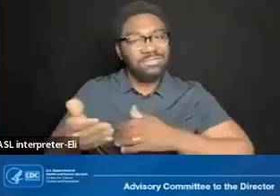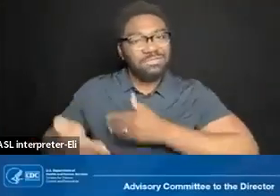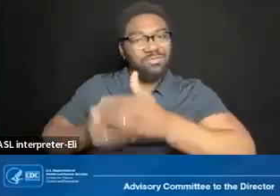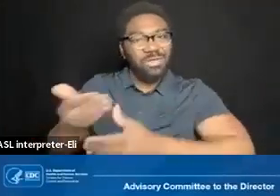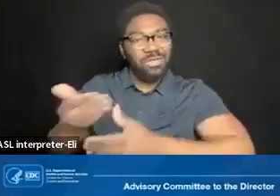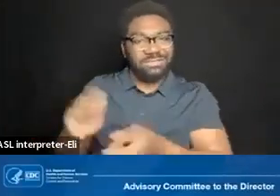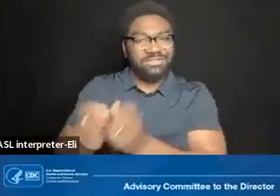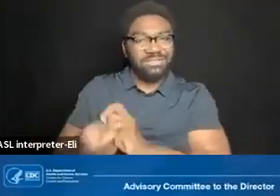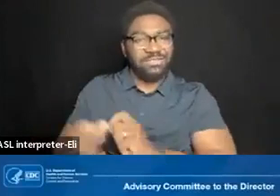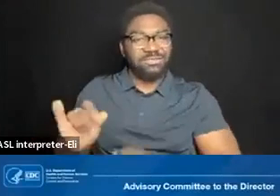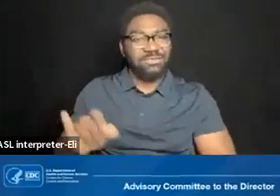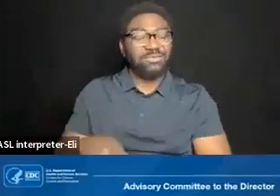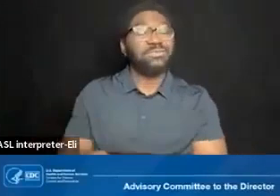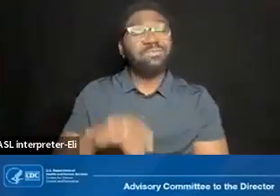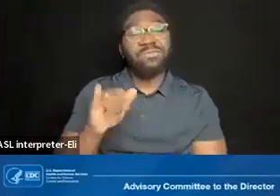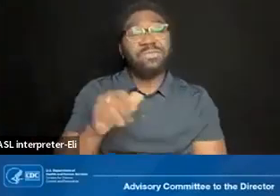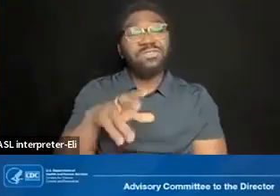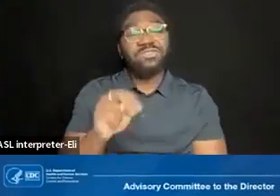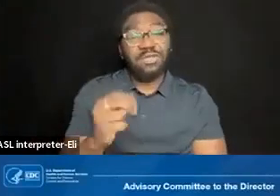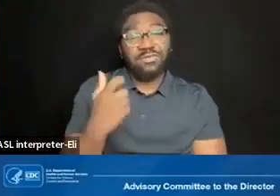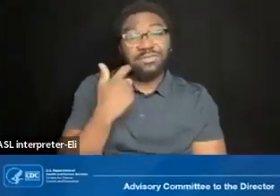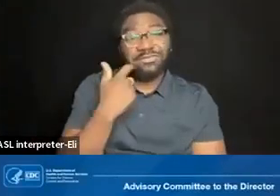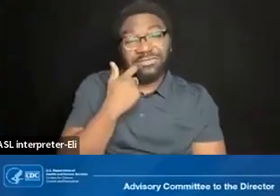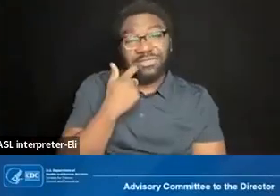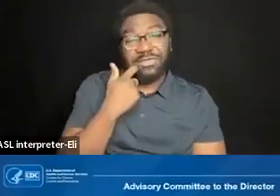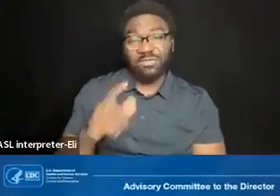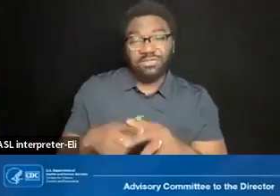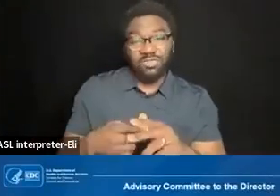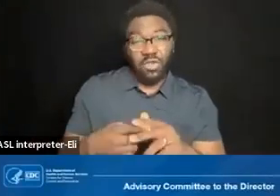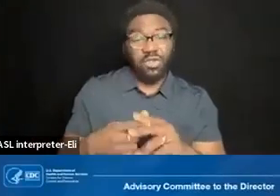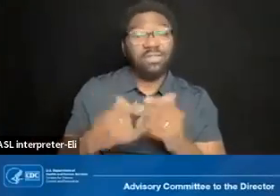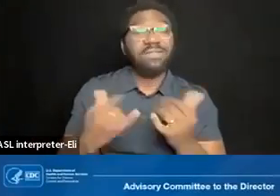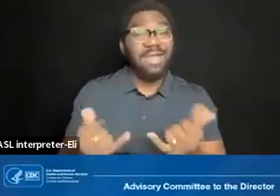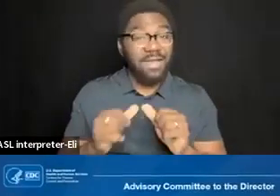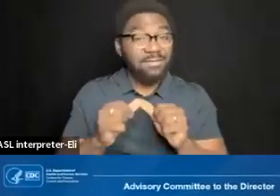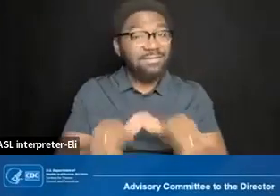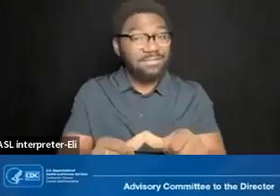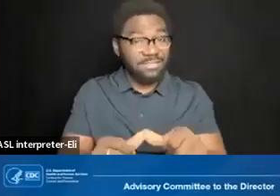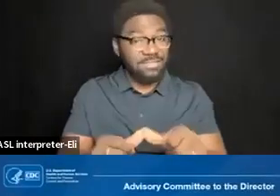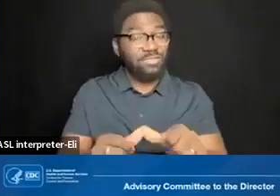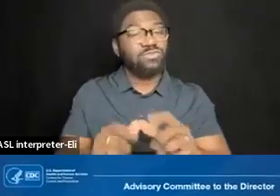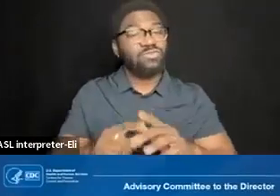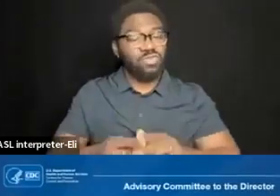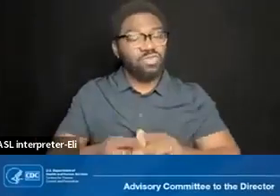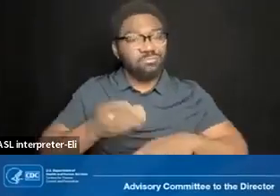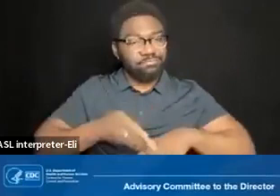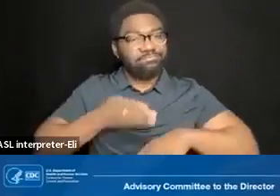In January, we began, and now in February, we are continuing our process improvement and implementation.